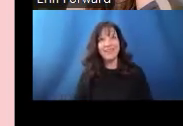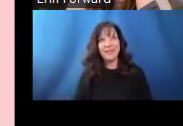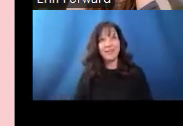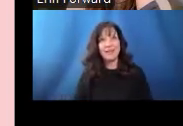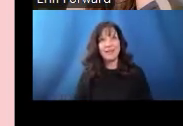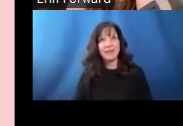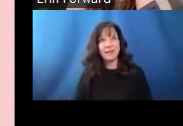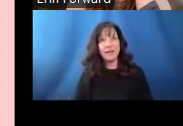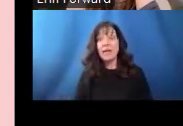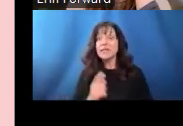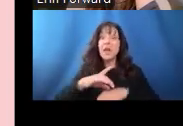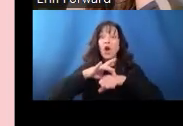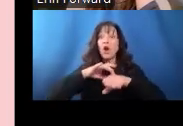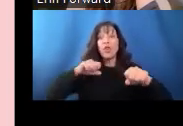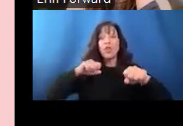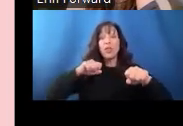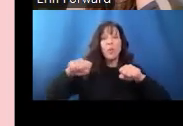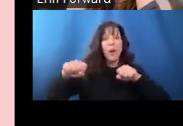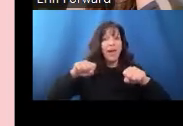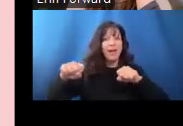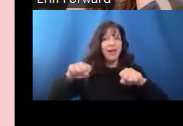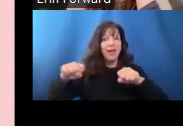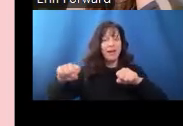earthquake. It's an earthquake. Oh, no.